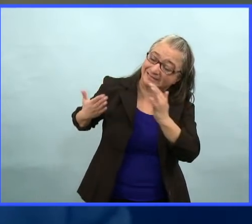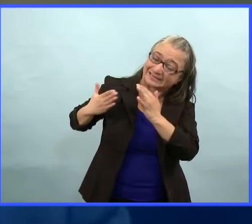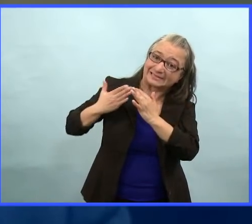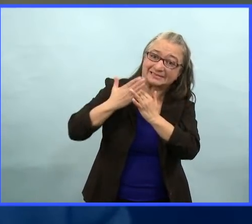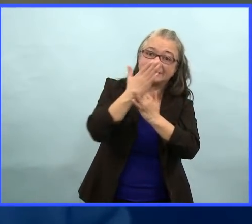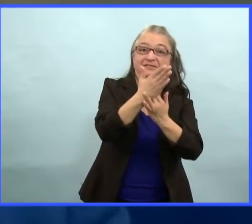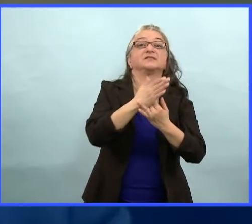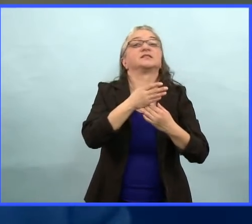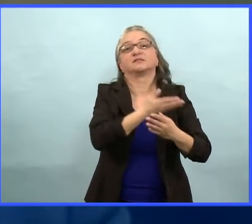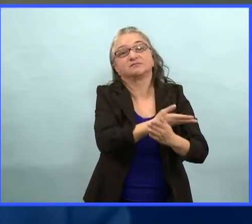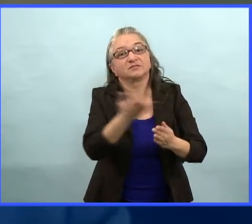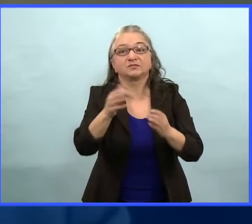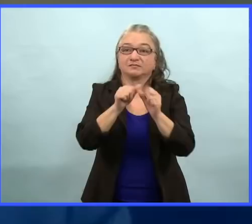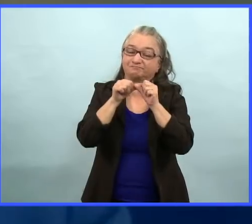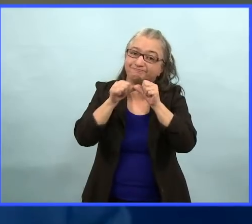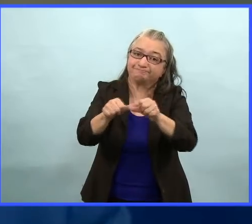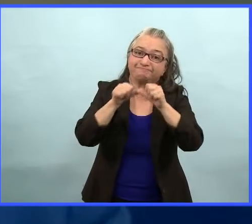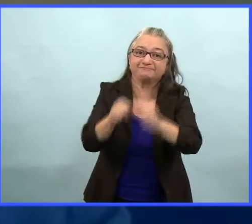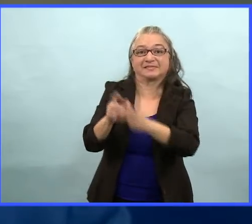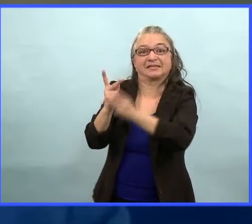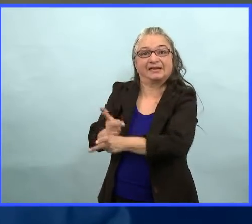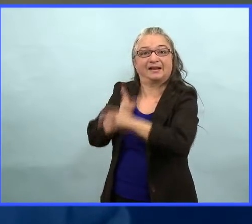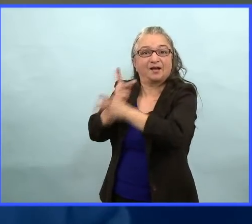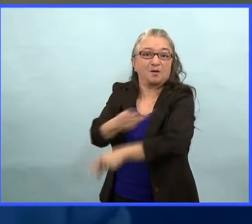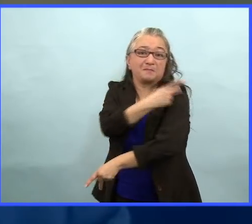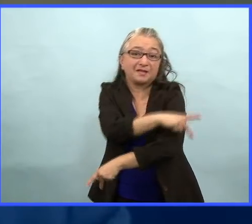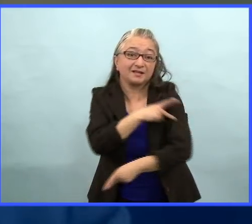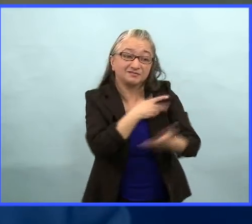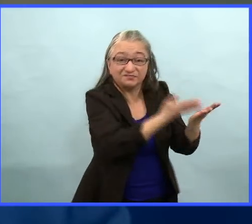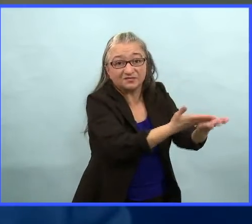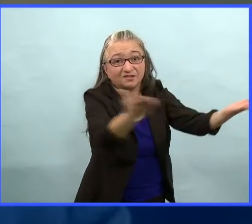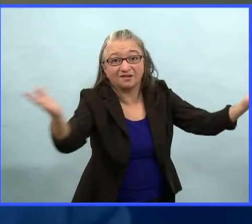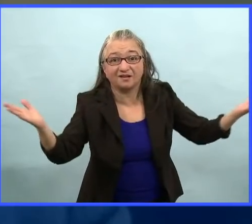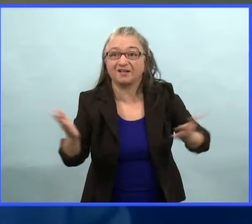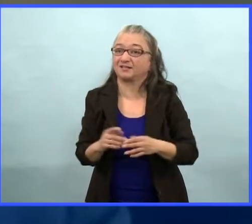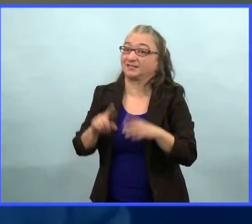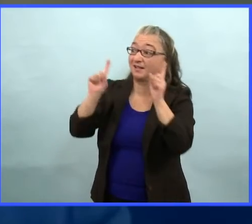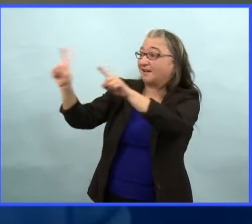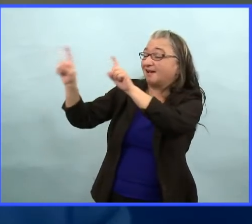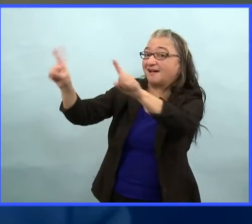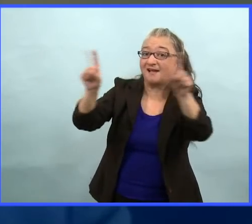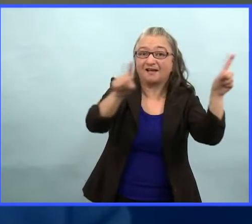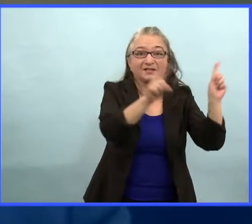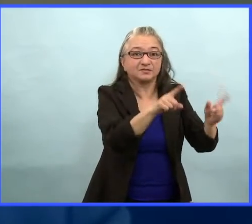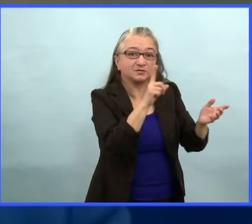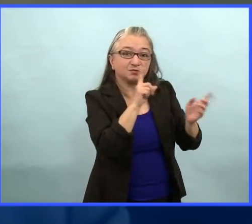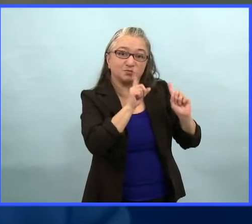providing care patiently answering questions showing compassion in others time of need